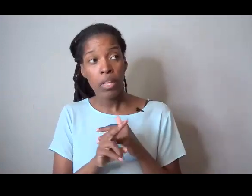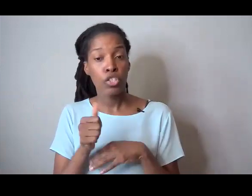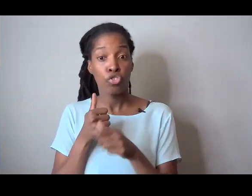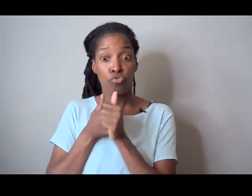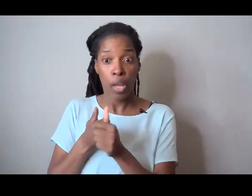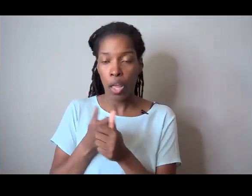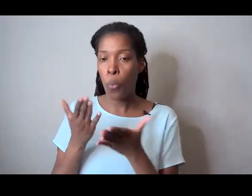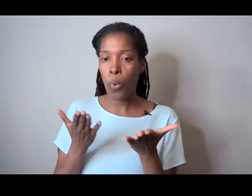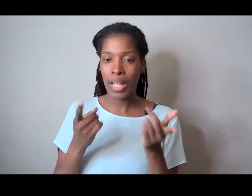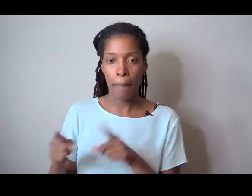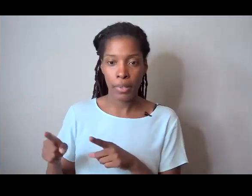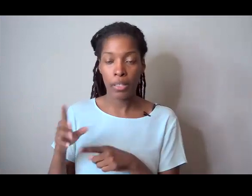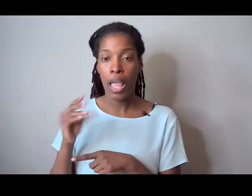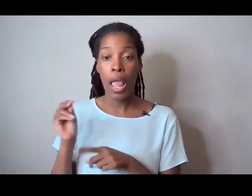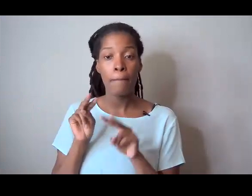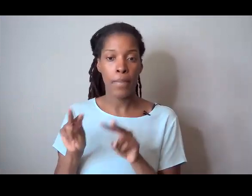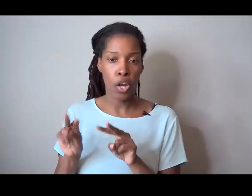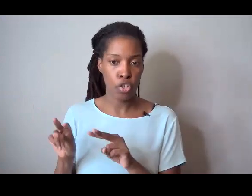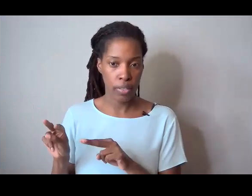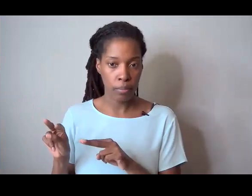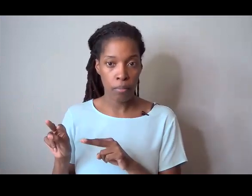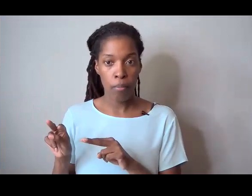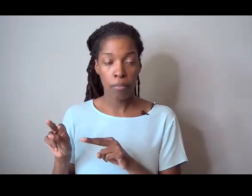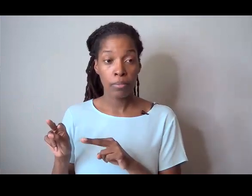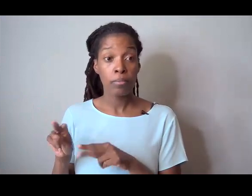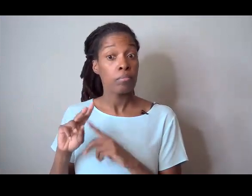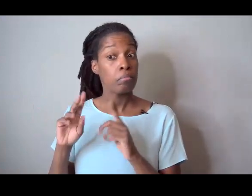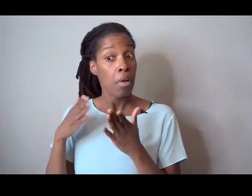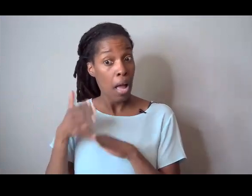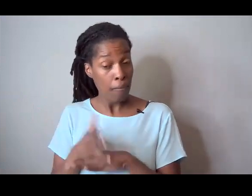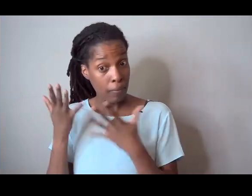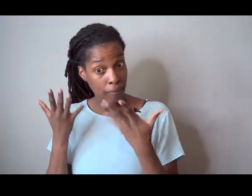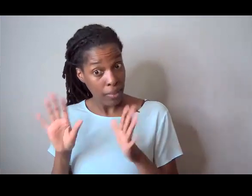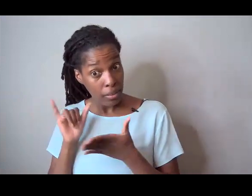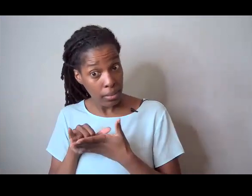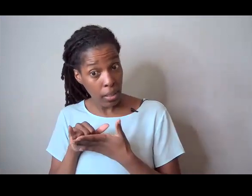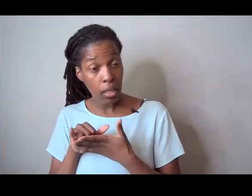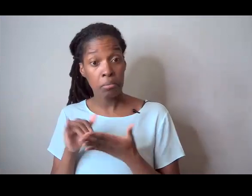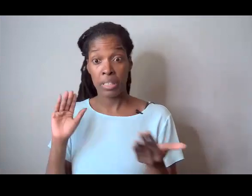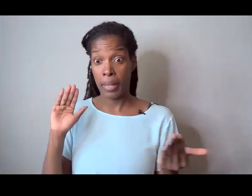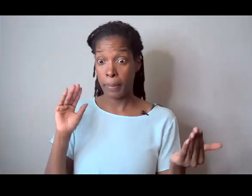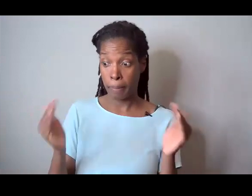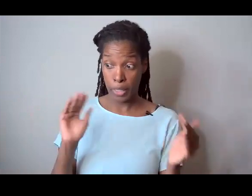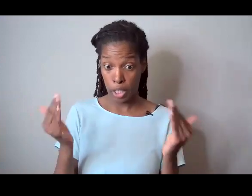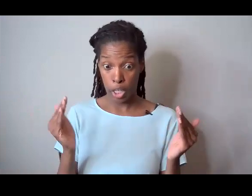and monitoring it. And then once you've done that and you compare it, at least a quarter,